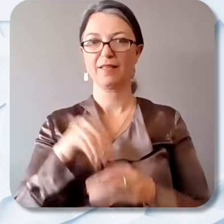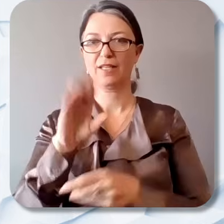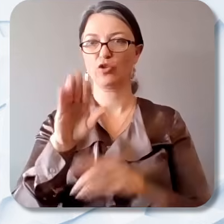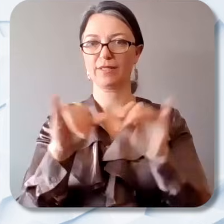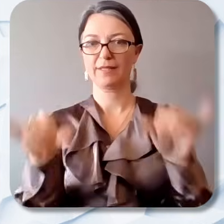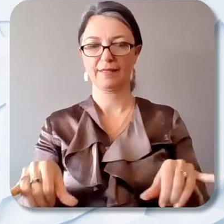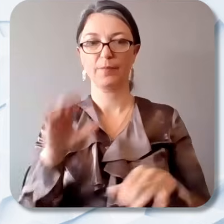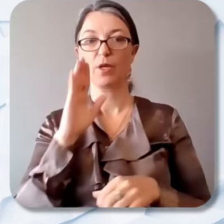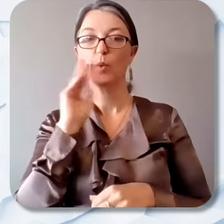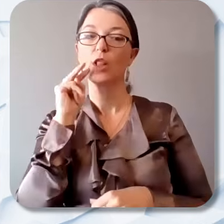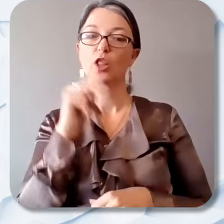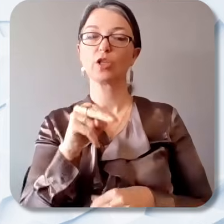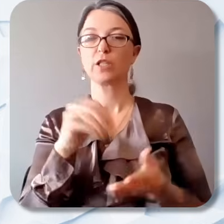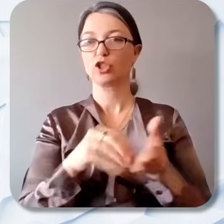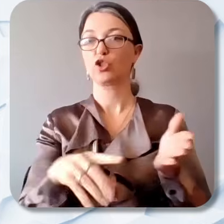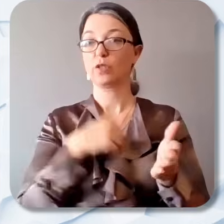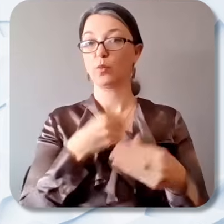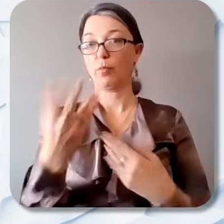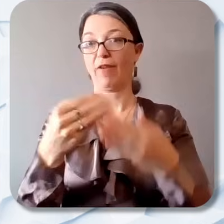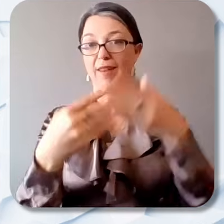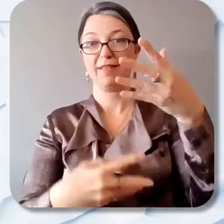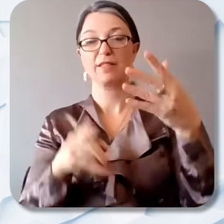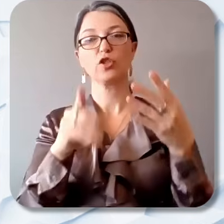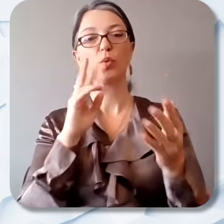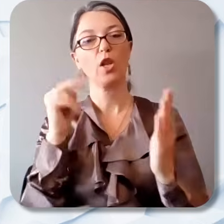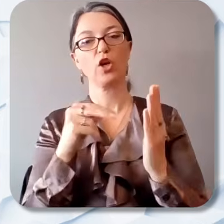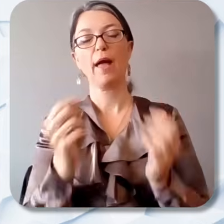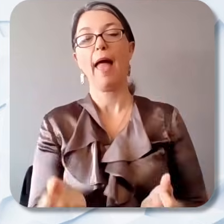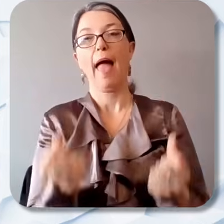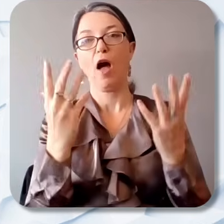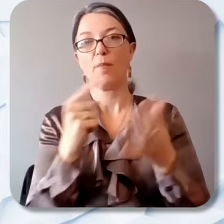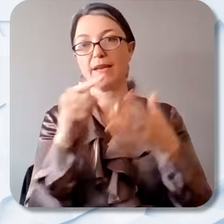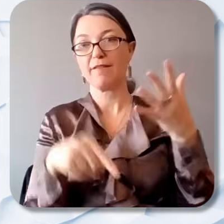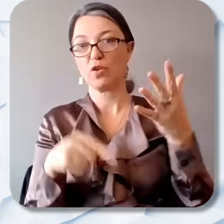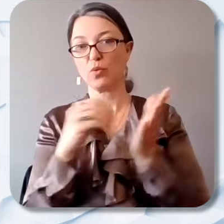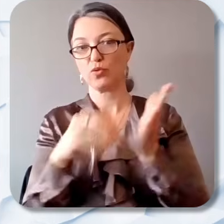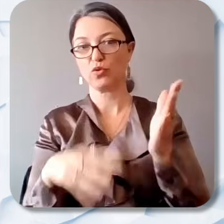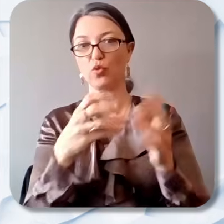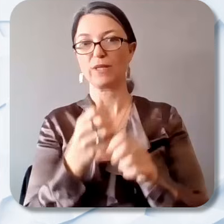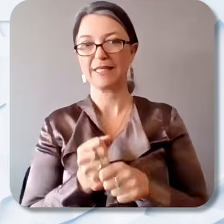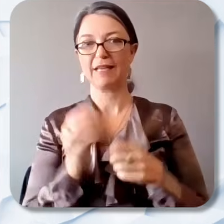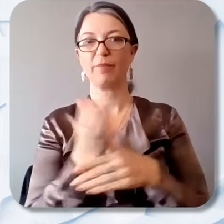at the students we provide you and then you'll say how many of those received between 95